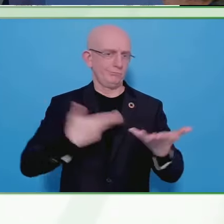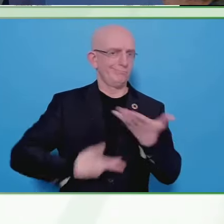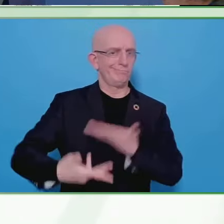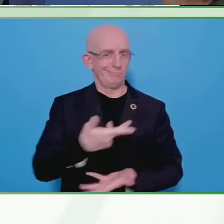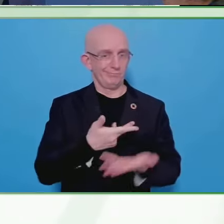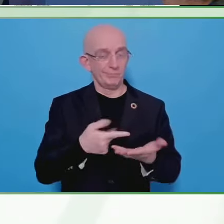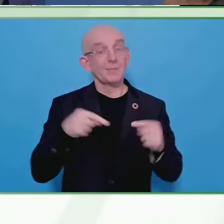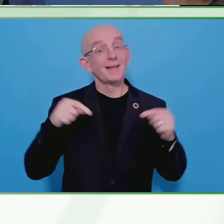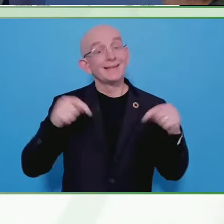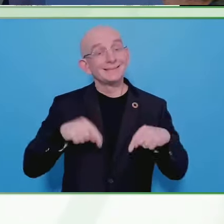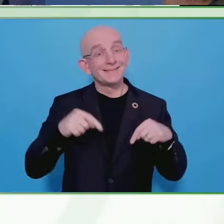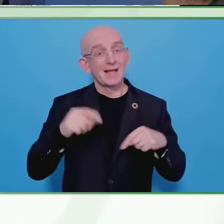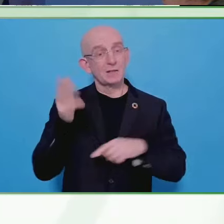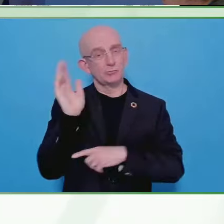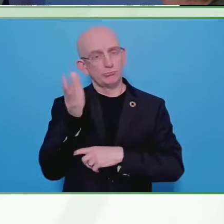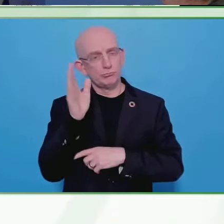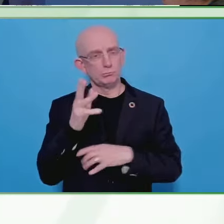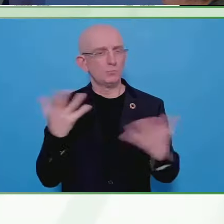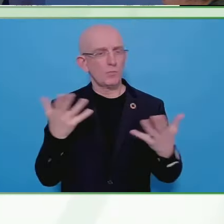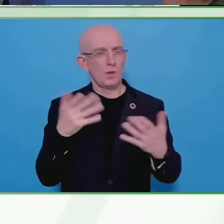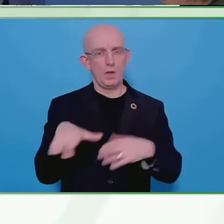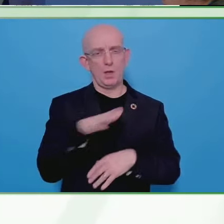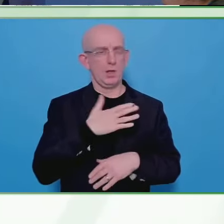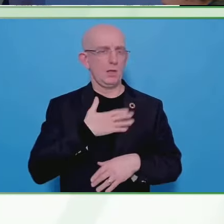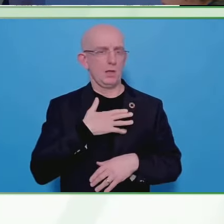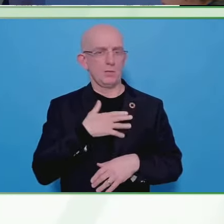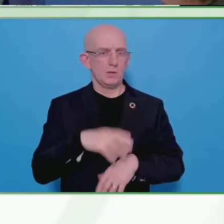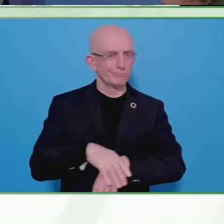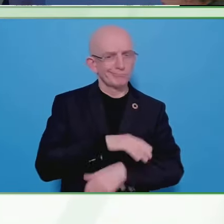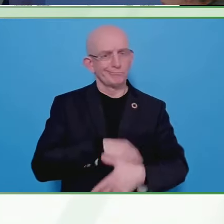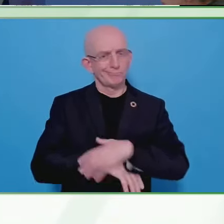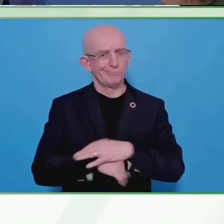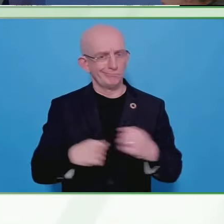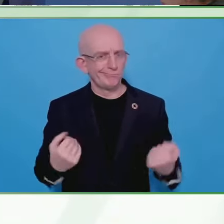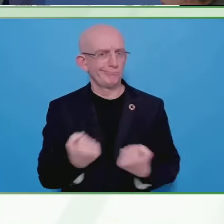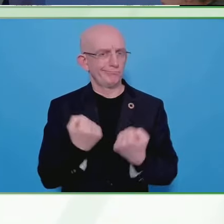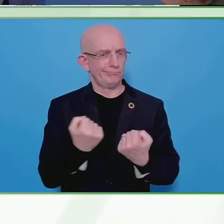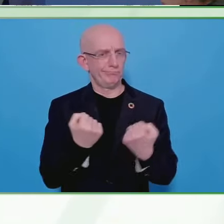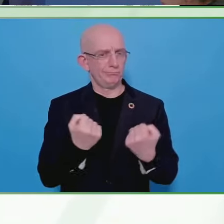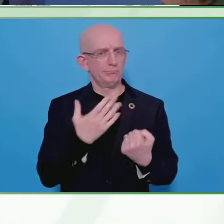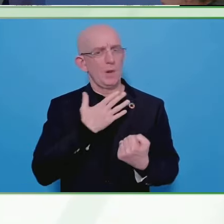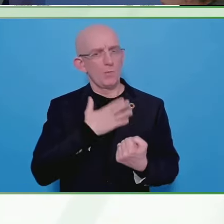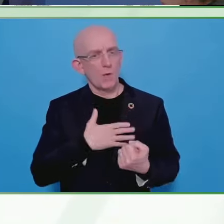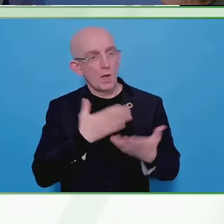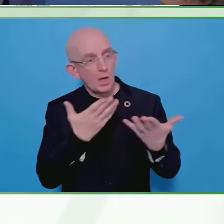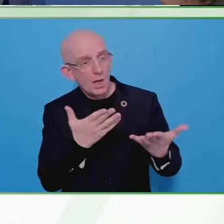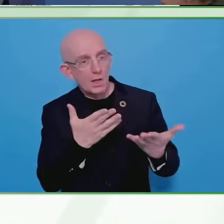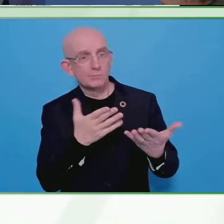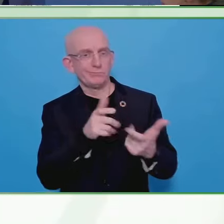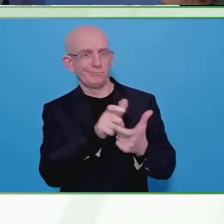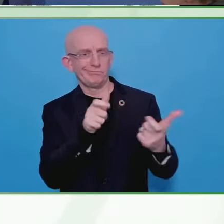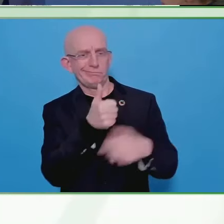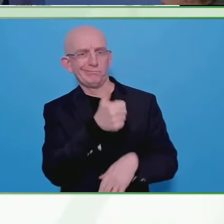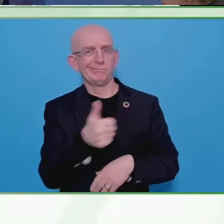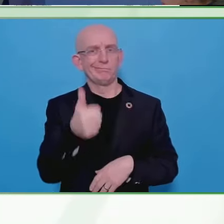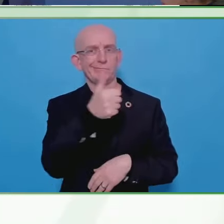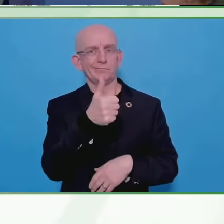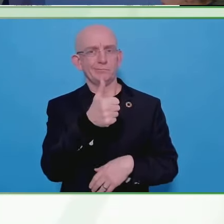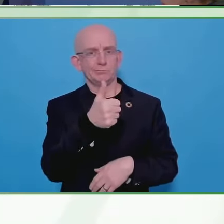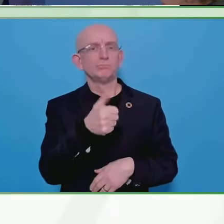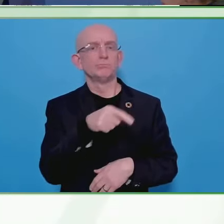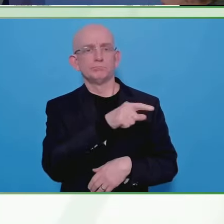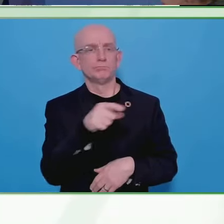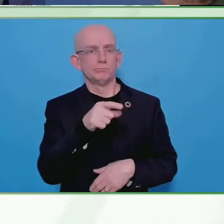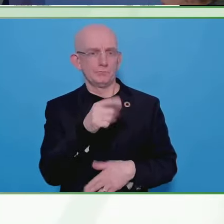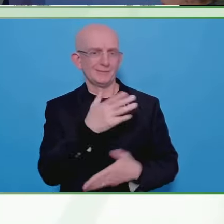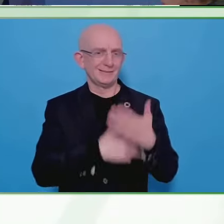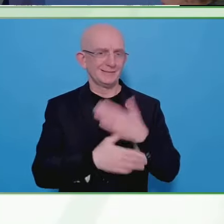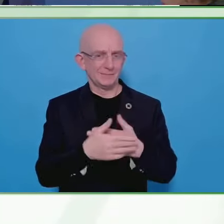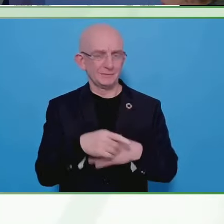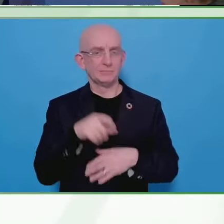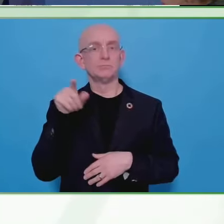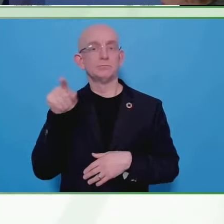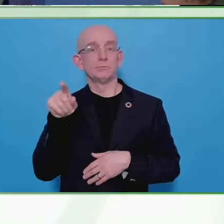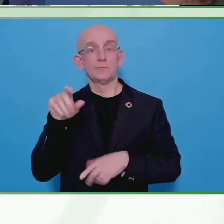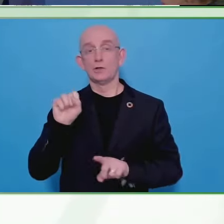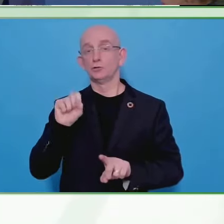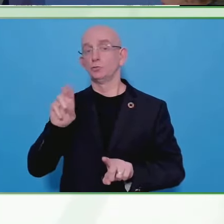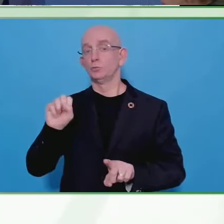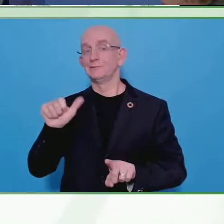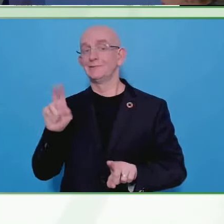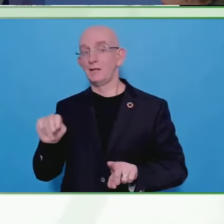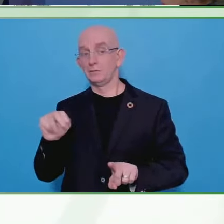create disabled owned business enterprise.